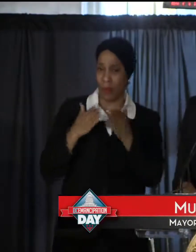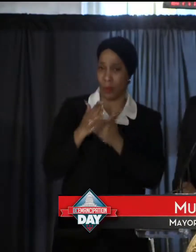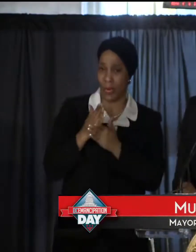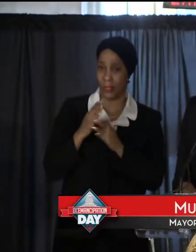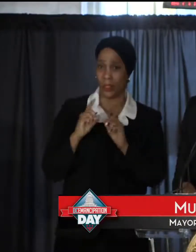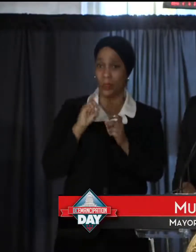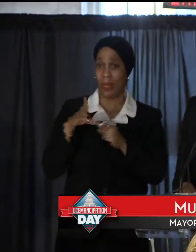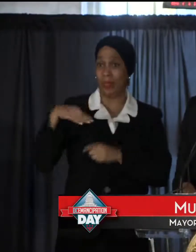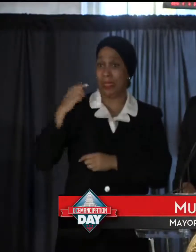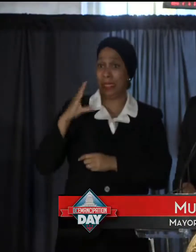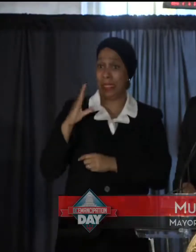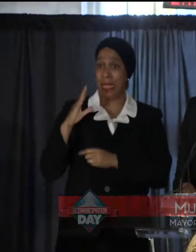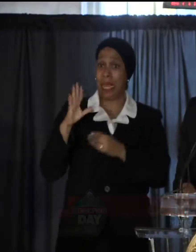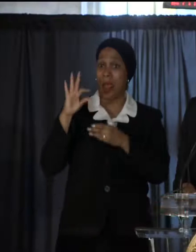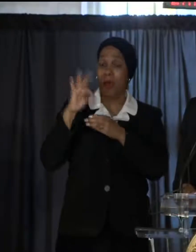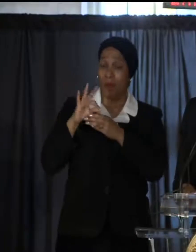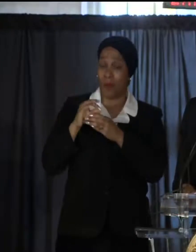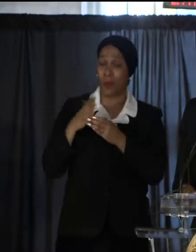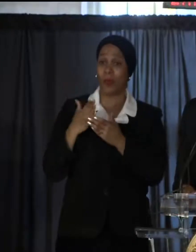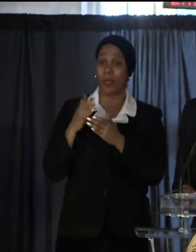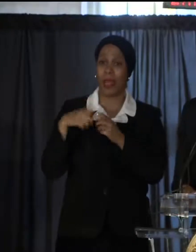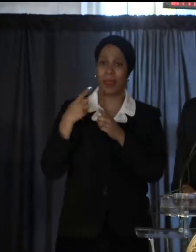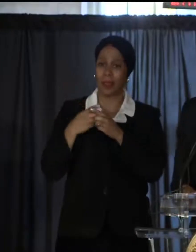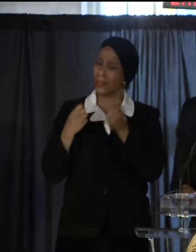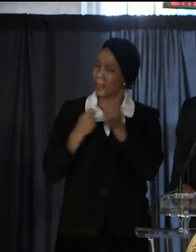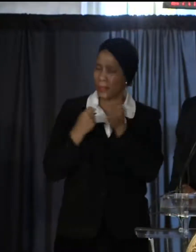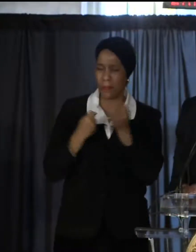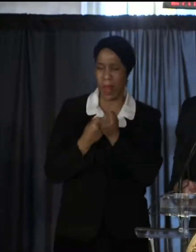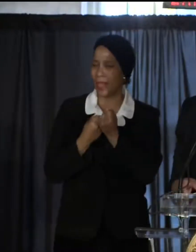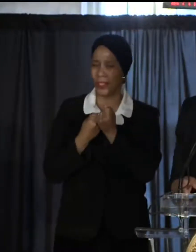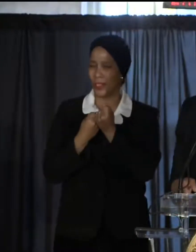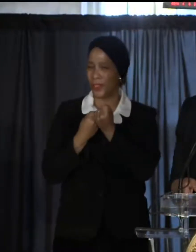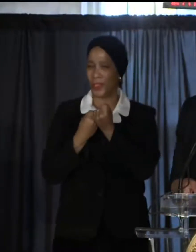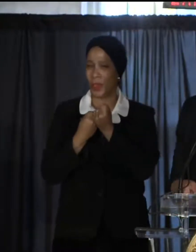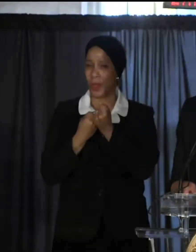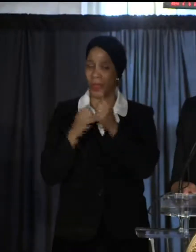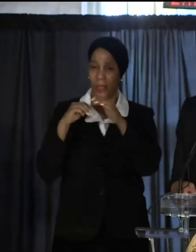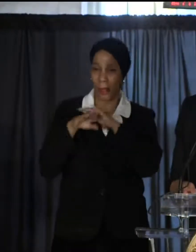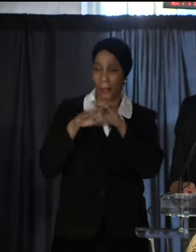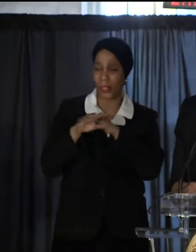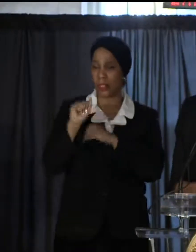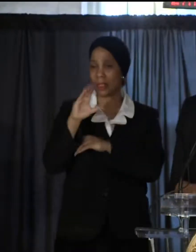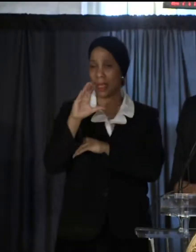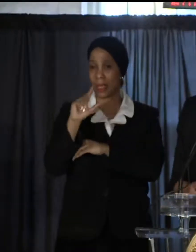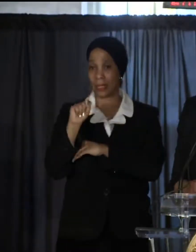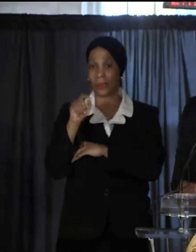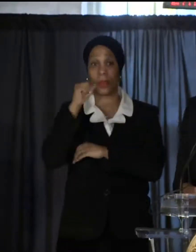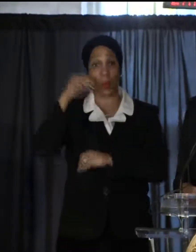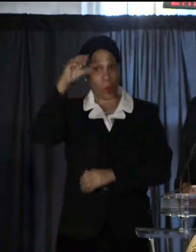VOTE IN THE HOUSE AND HAS LONG BEEN A COSPONSOR OF THE ADMISSIONS ACT. LADIES AND GENTLEMEN, PLEASE